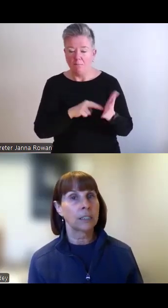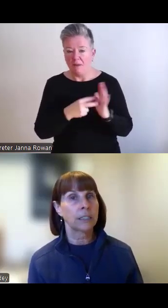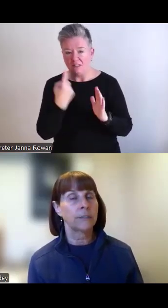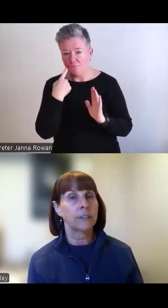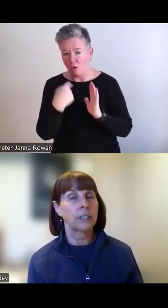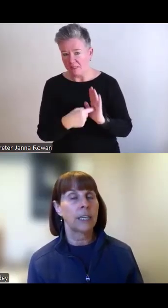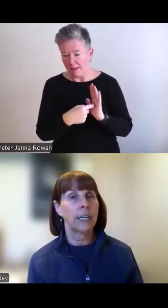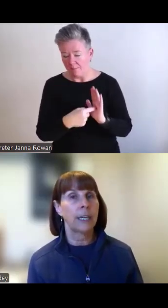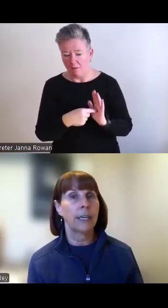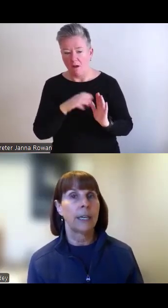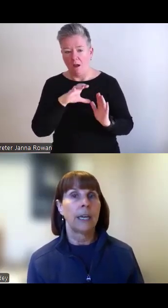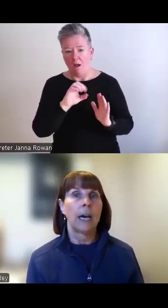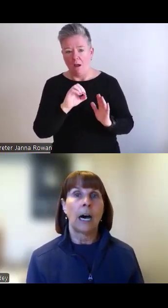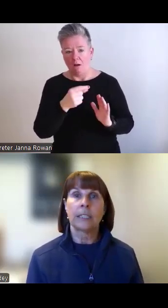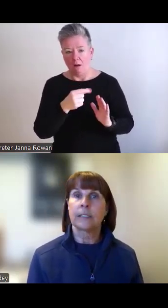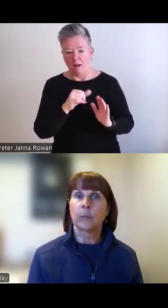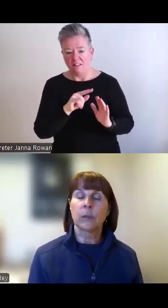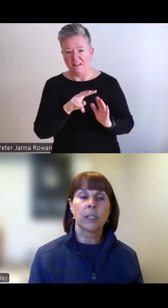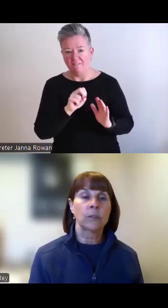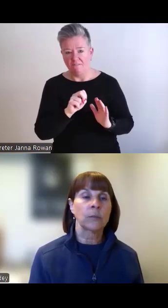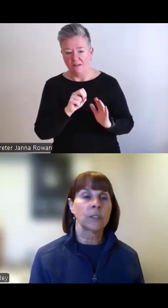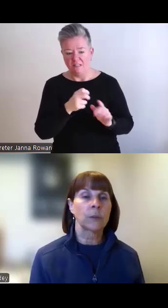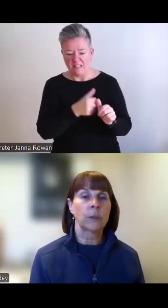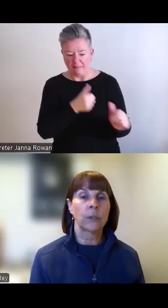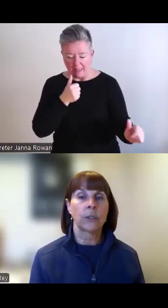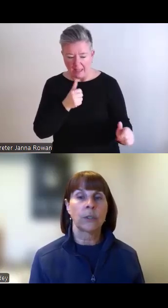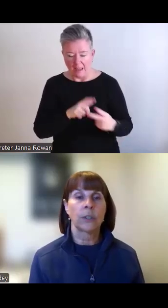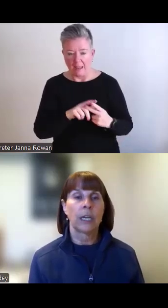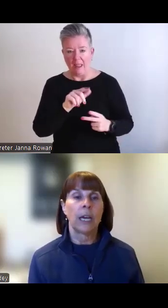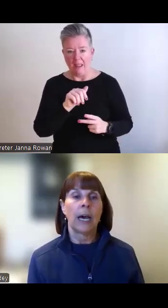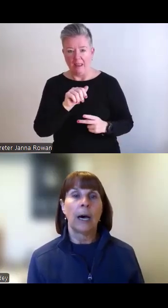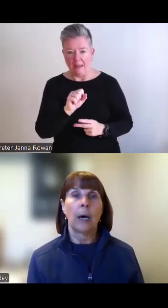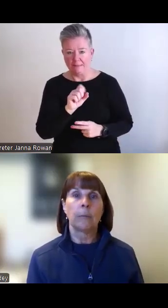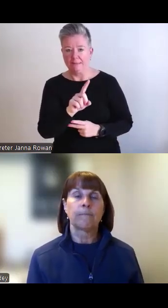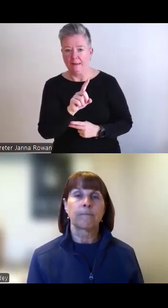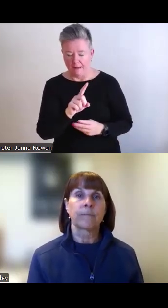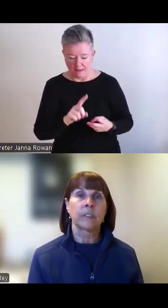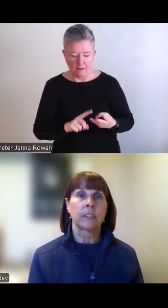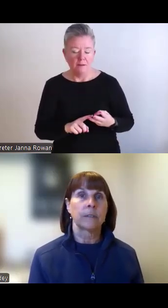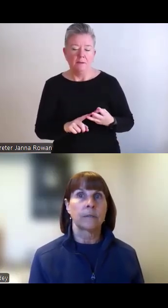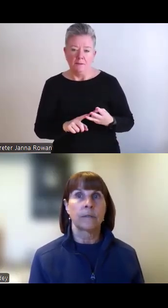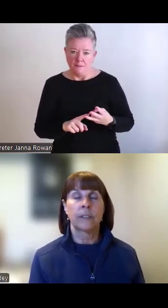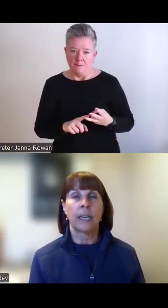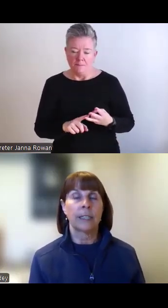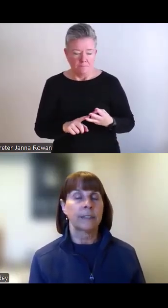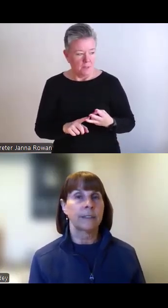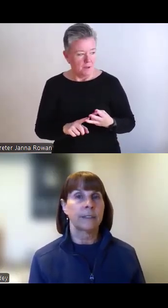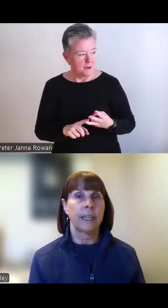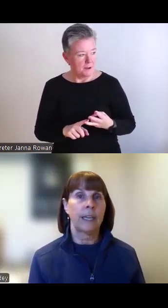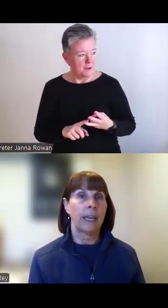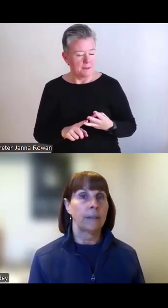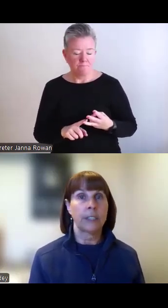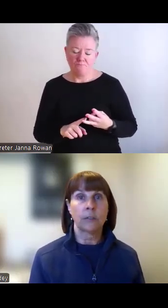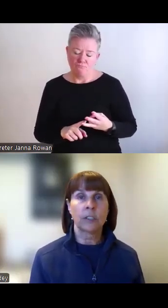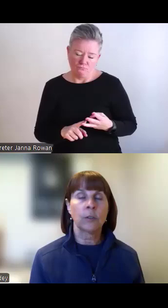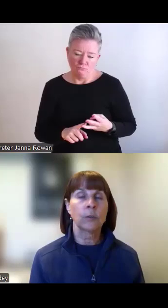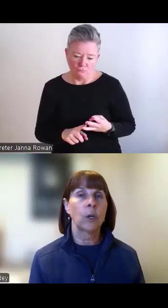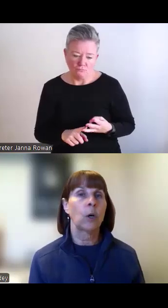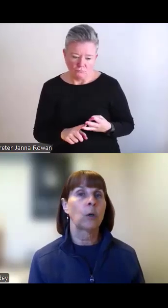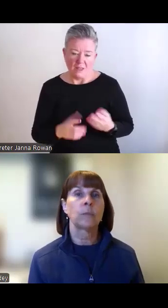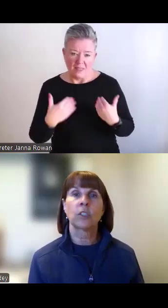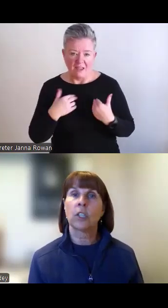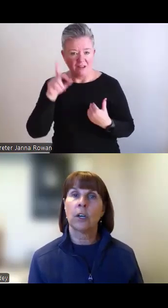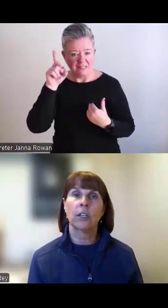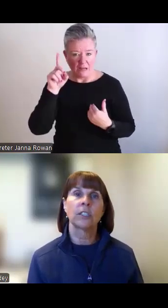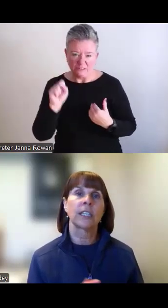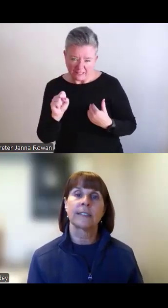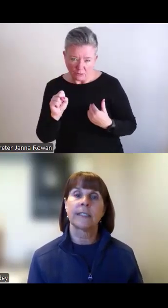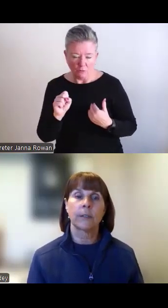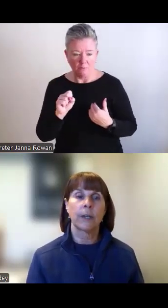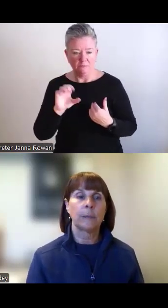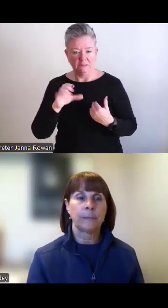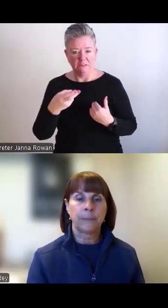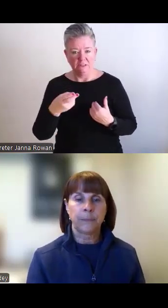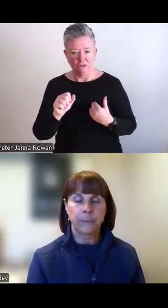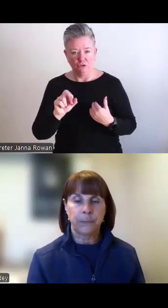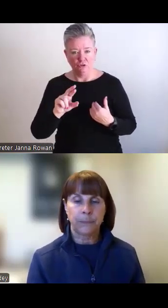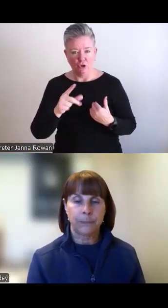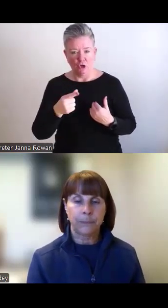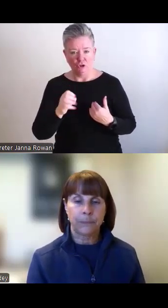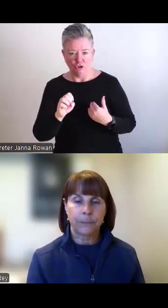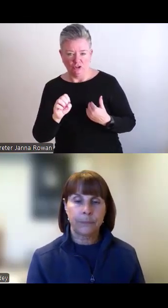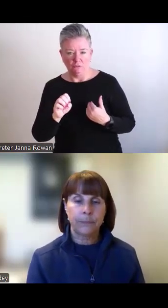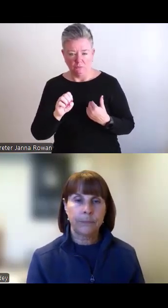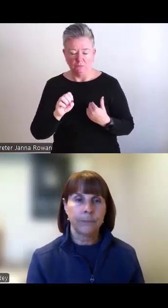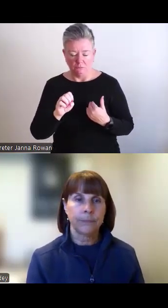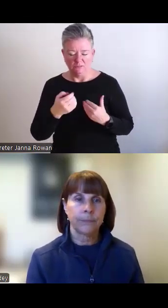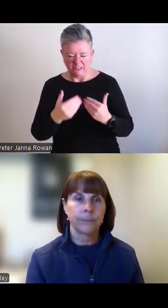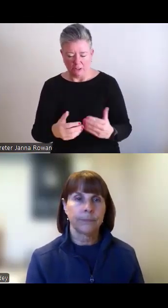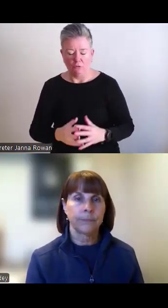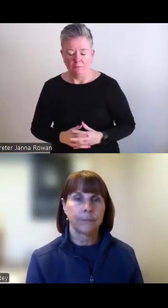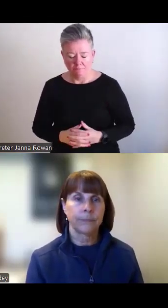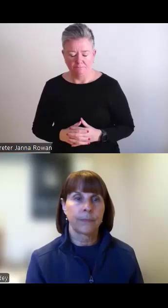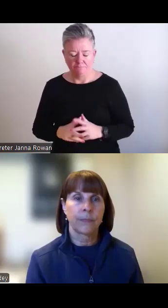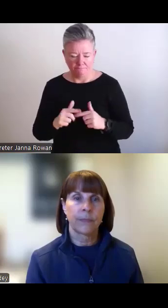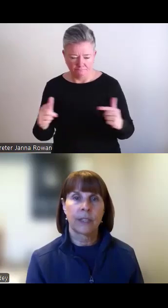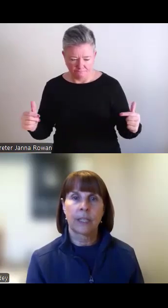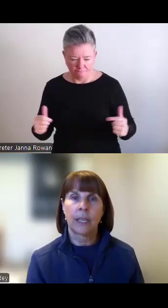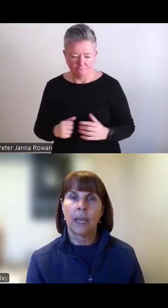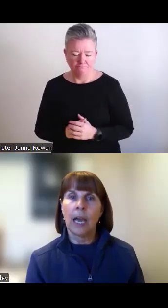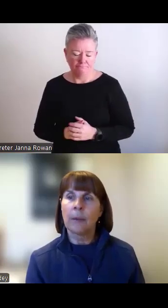cognitive delay, autism spectrum disorder, that they have Down syndrome, CHARGE, etc.